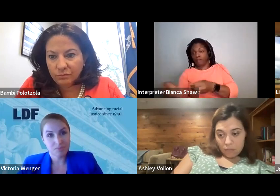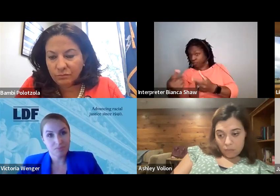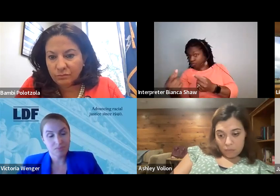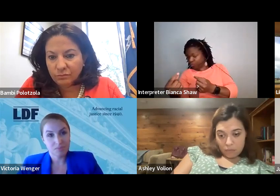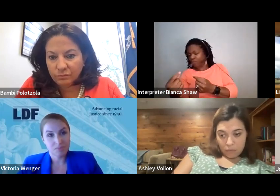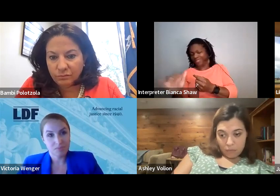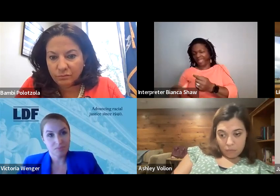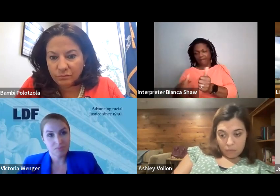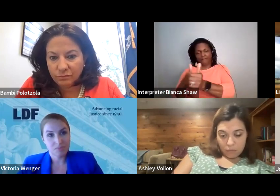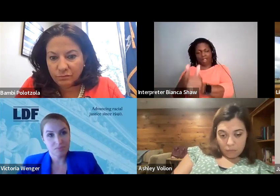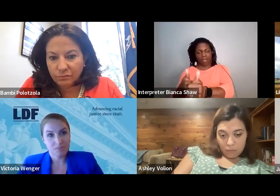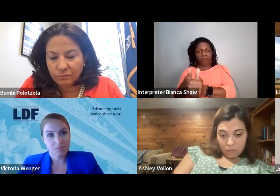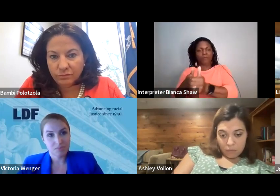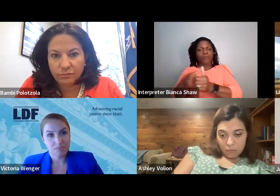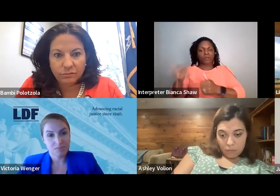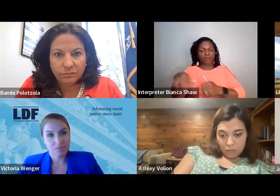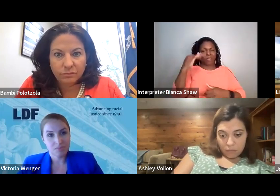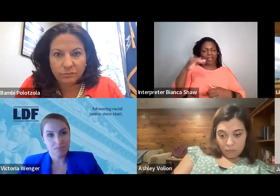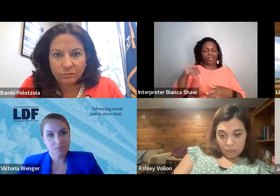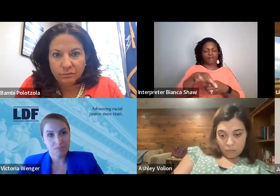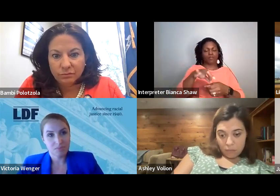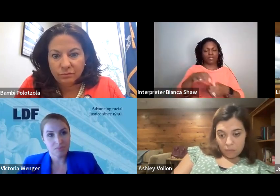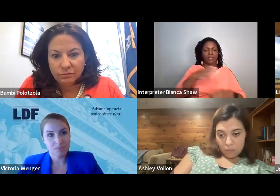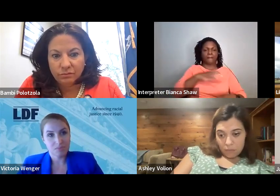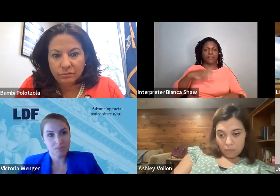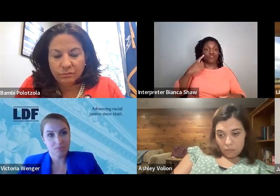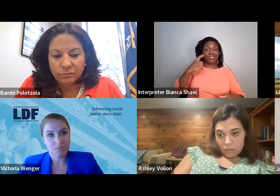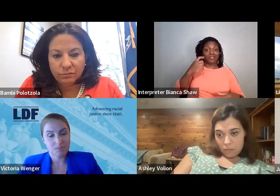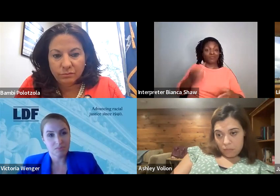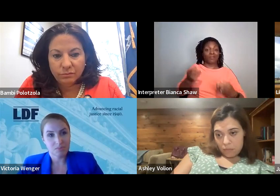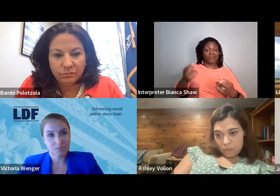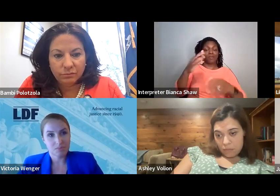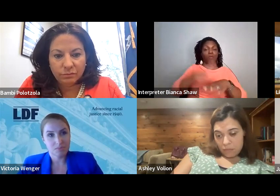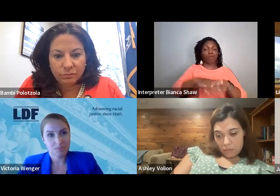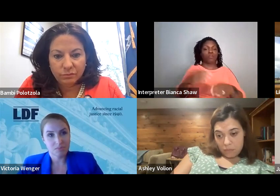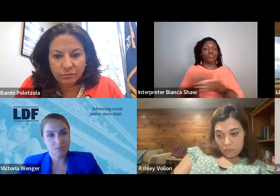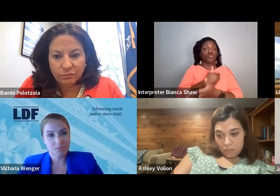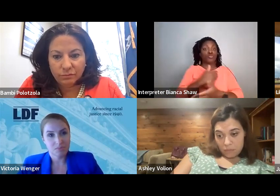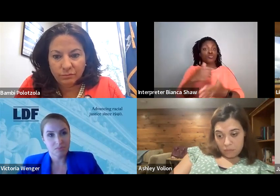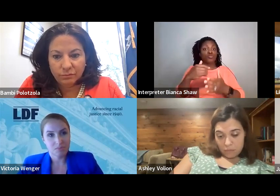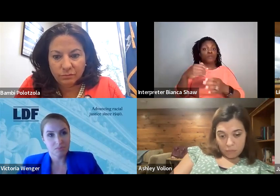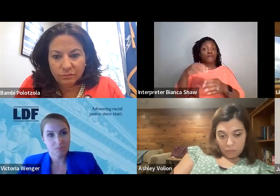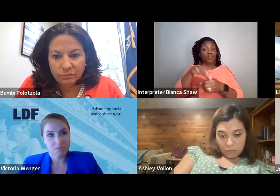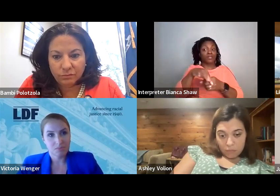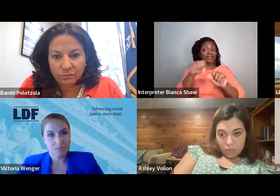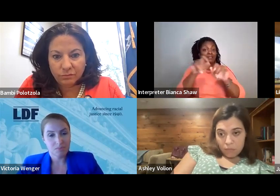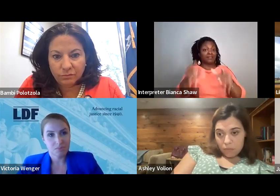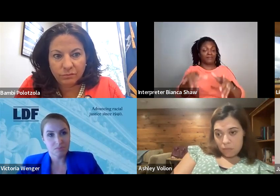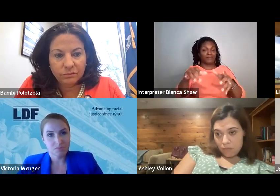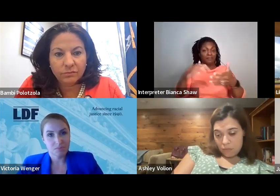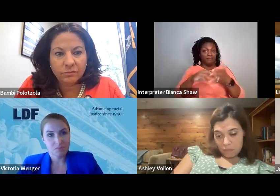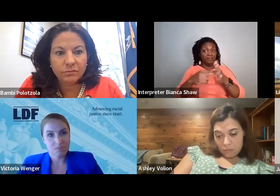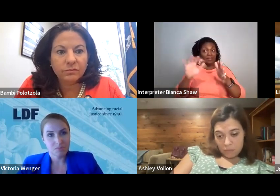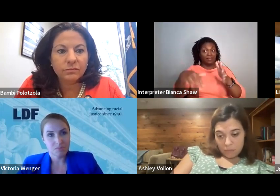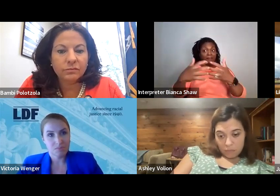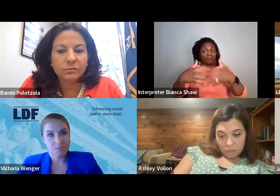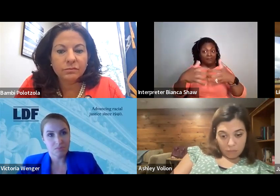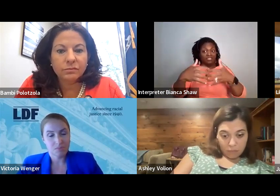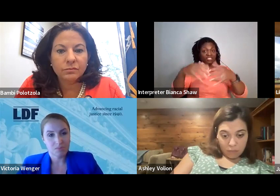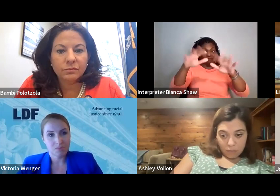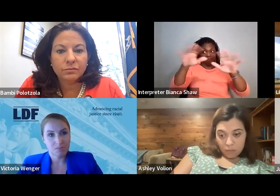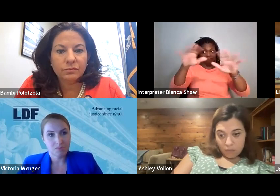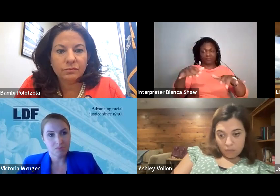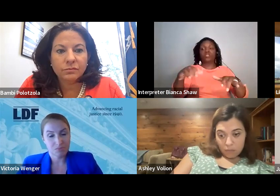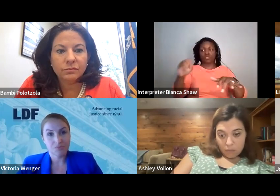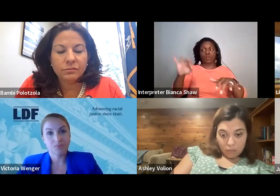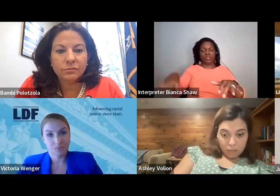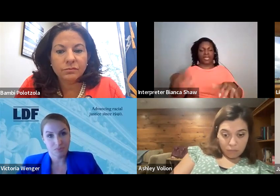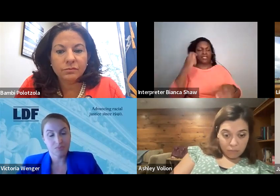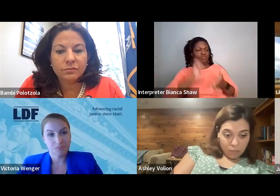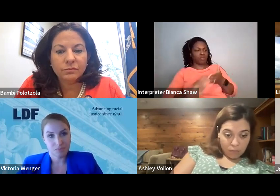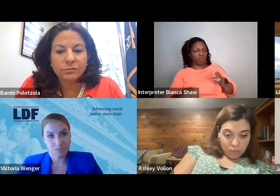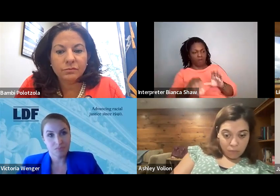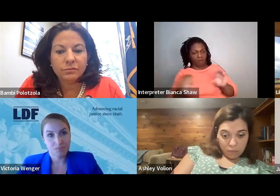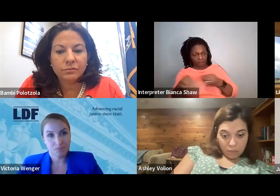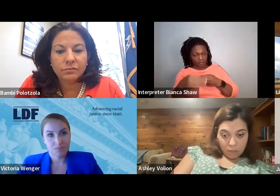The Voting Systems Commission recently made their recommendations on new voting systems for the State of Louisiana, and so the Secretary States Office will now be taking those recommendations and starting the Rfp.